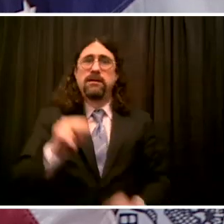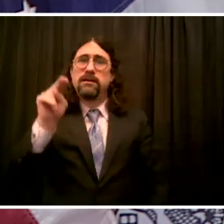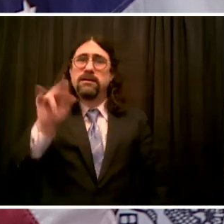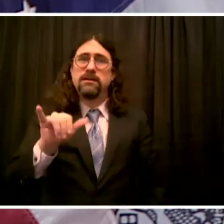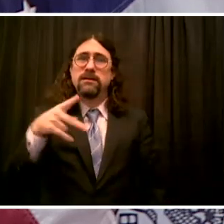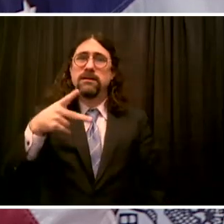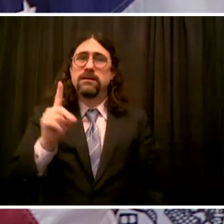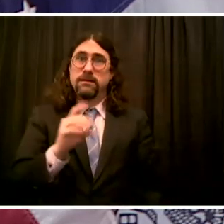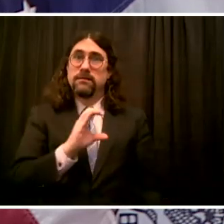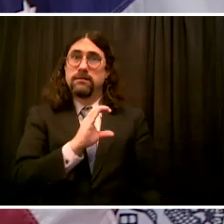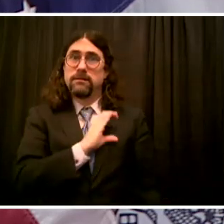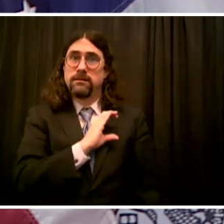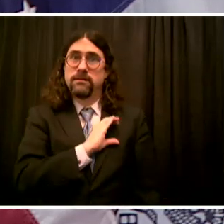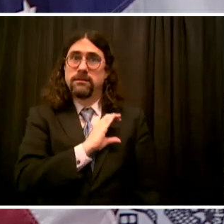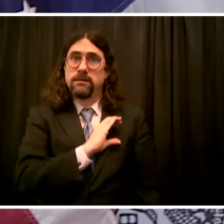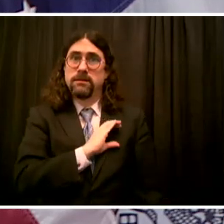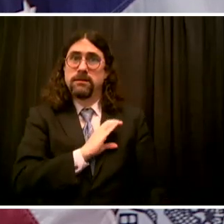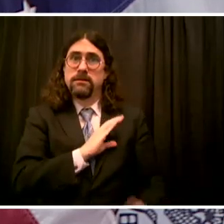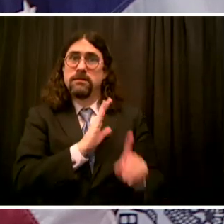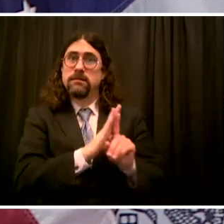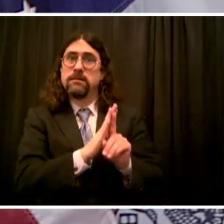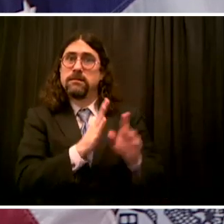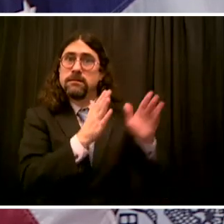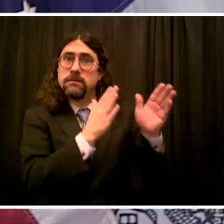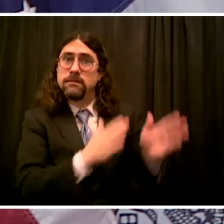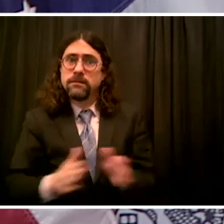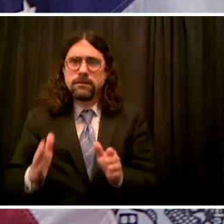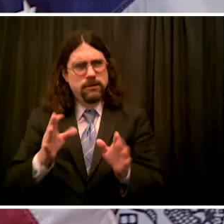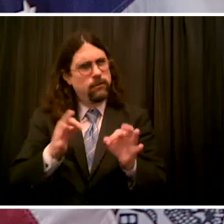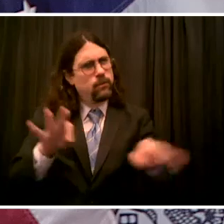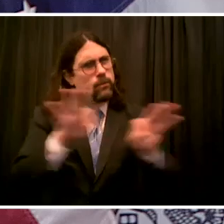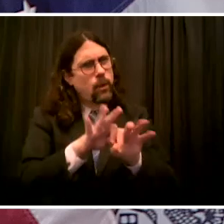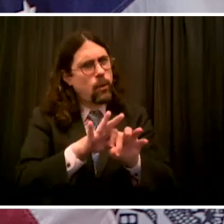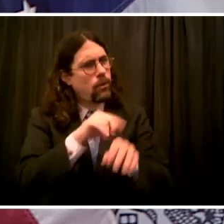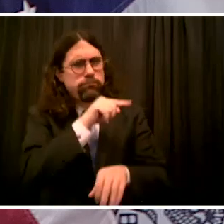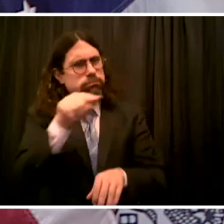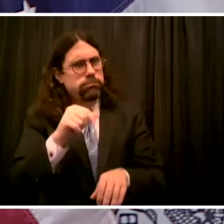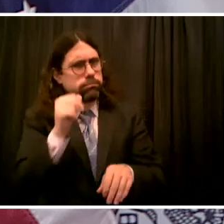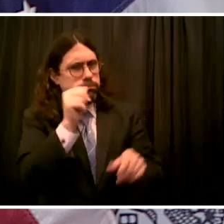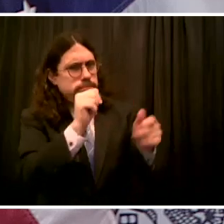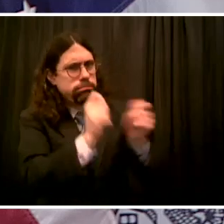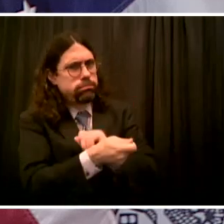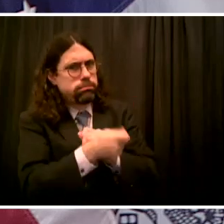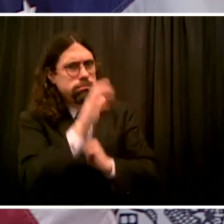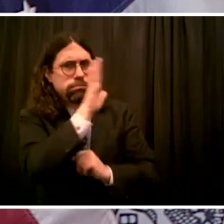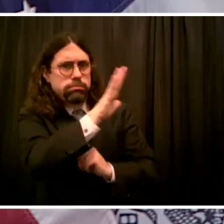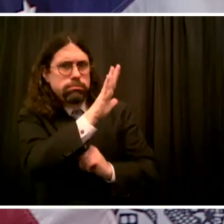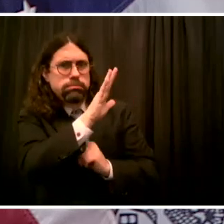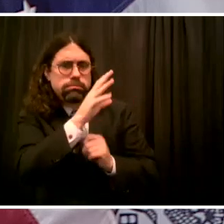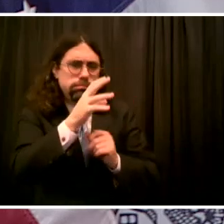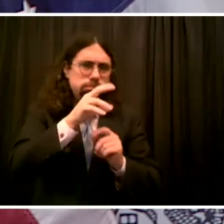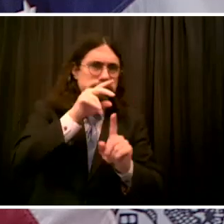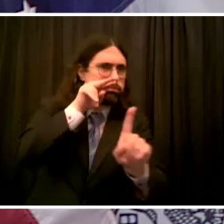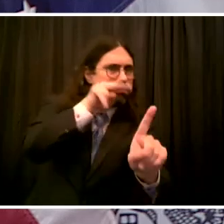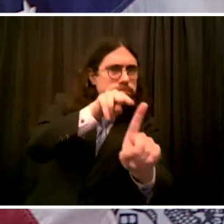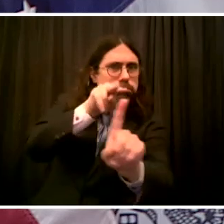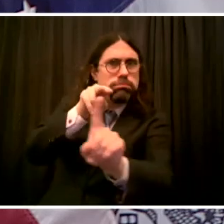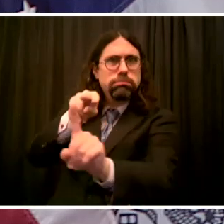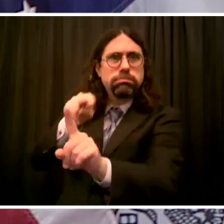AS PART OF THE ENFORCEMENT WHEN NEEDED IS CRUCIAL AND THAT'S NOT GOING TO CHANGE. NOW, THAT SAID, THE NYPD HAS